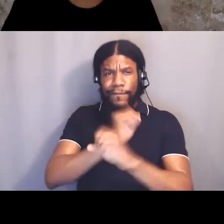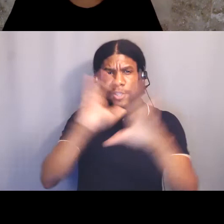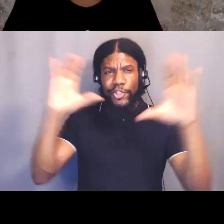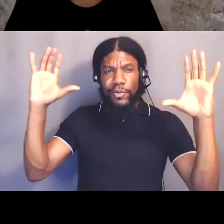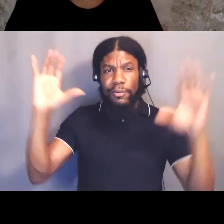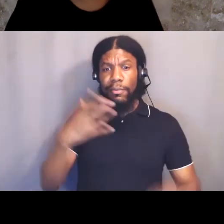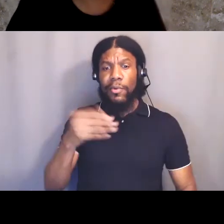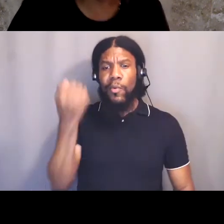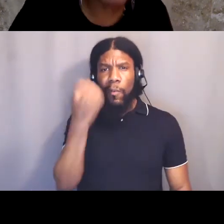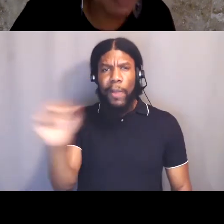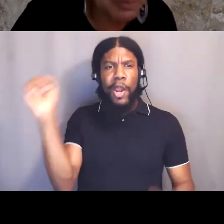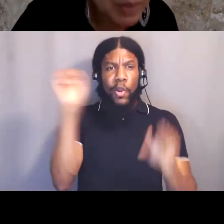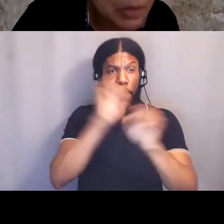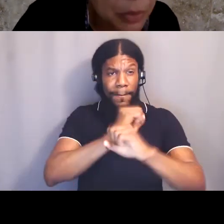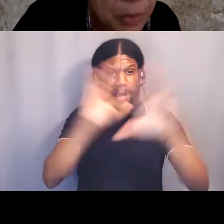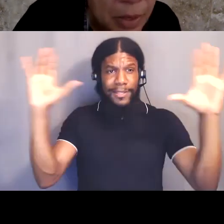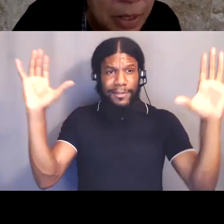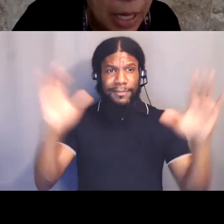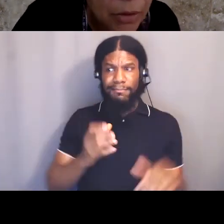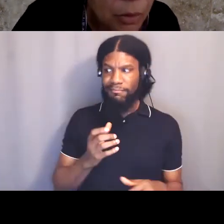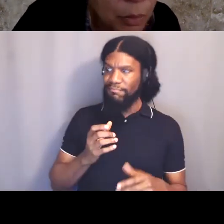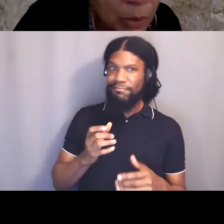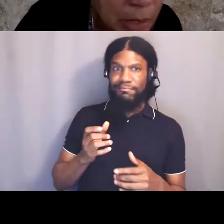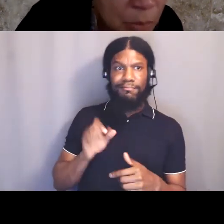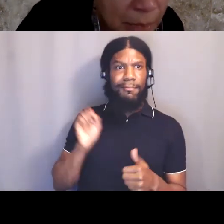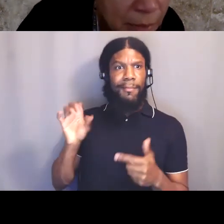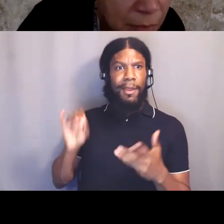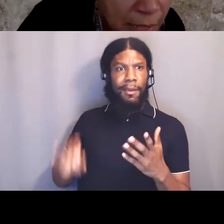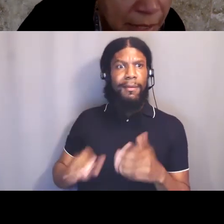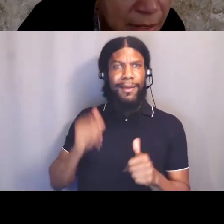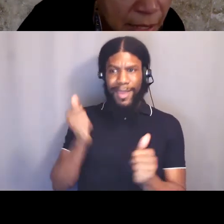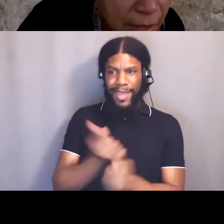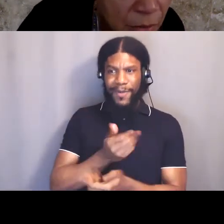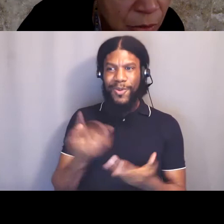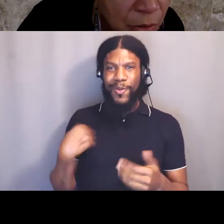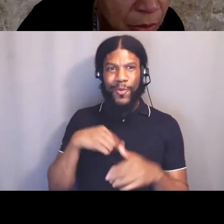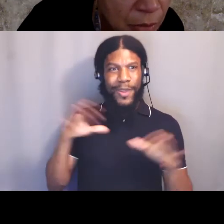All of that is part of what we do. I don't know, what are these red flags? Tyler do you know?